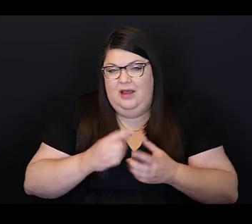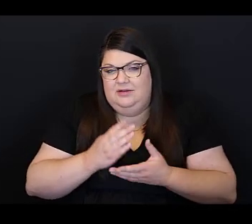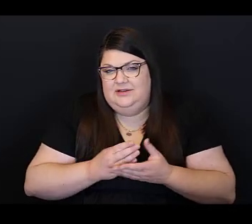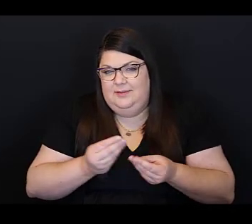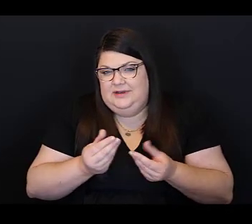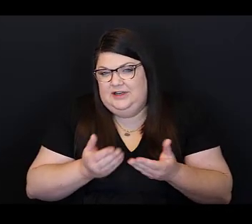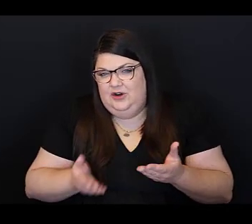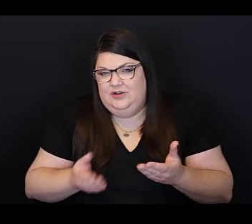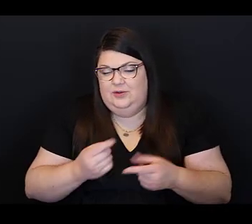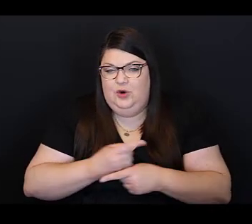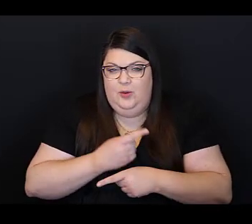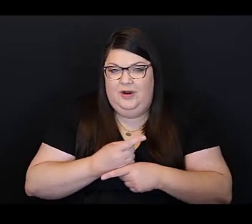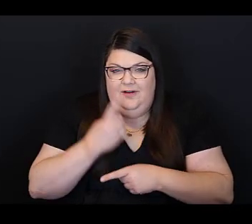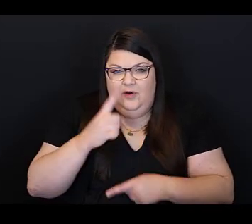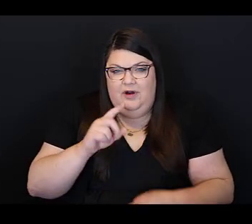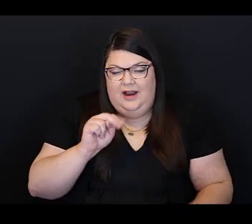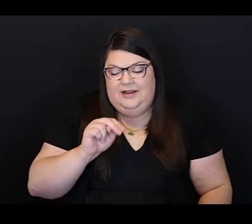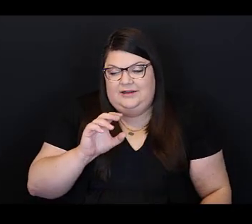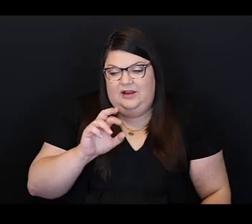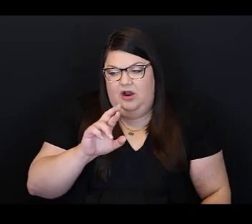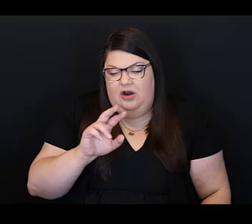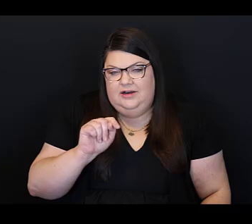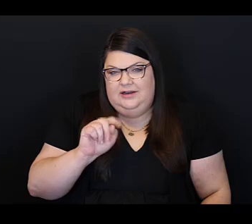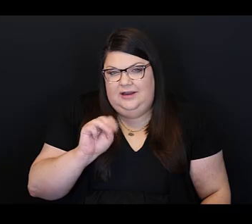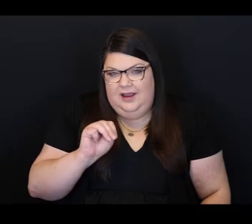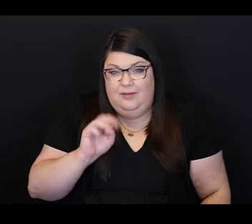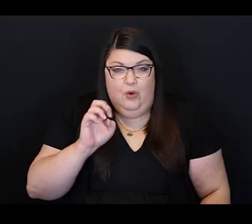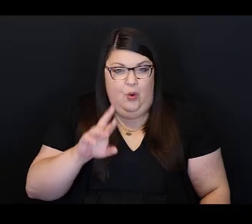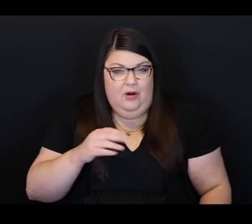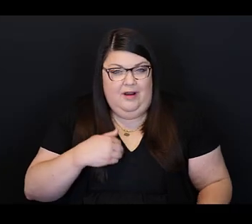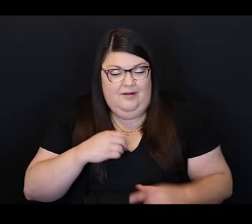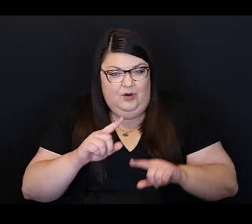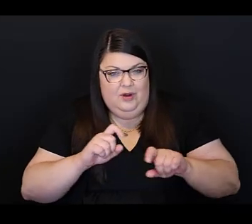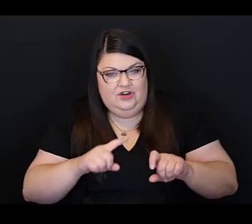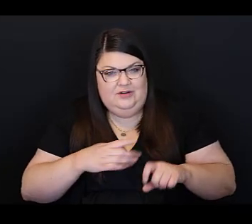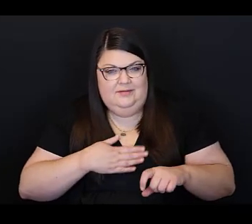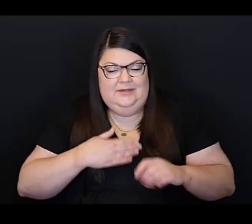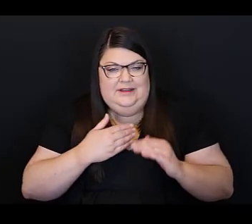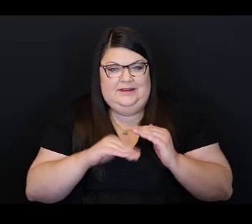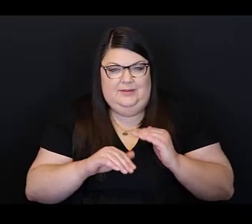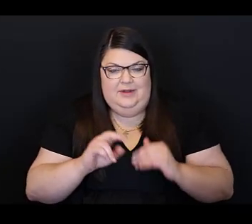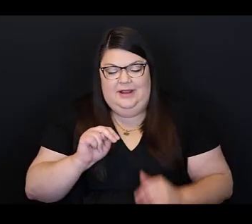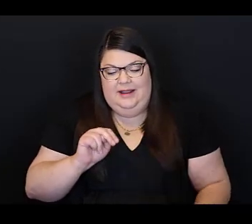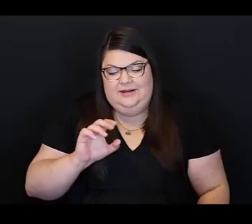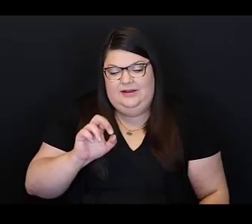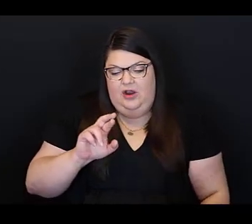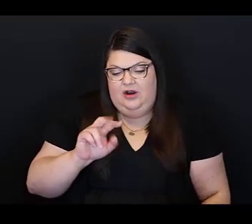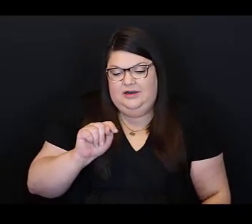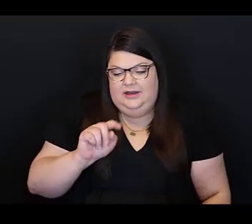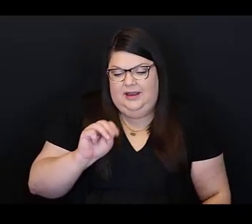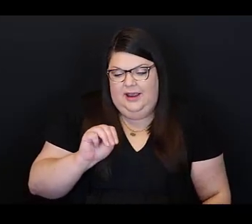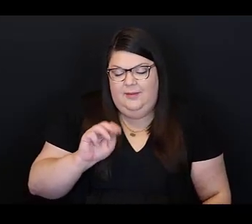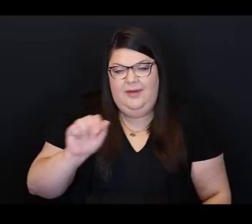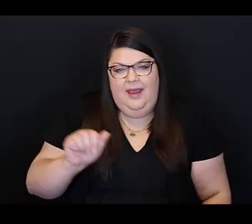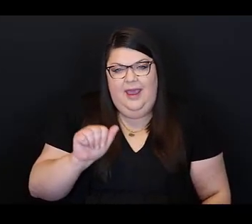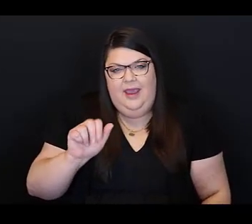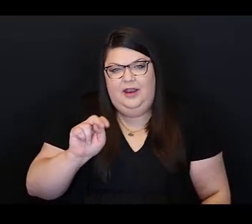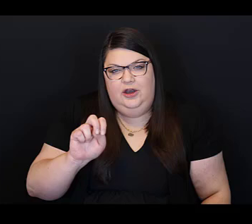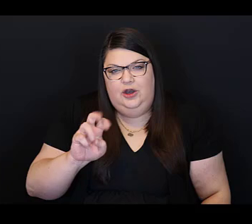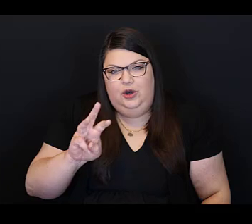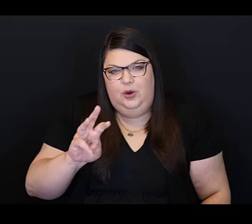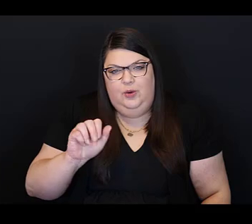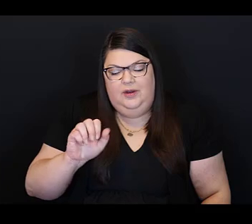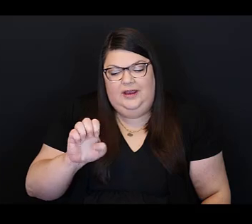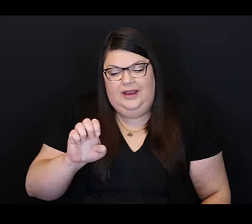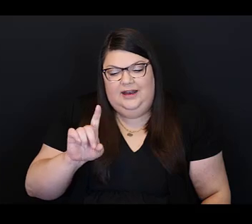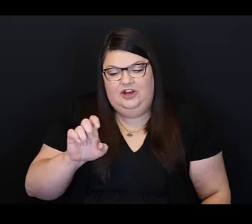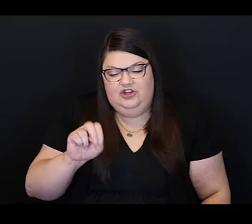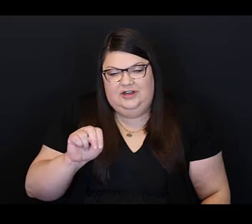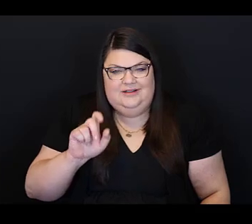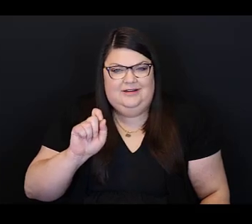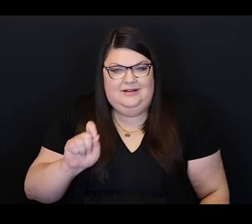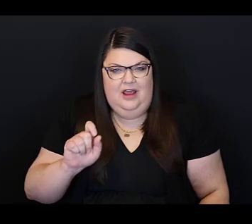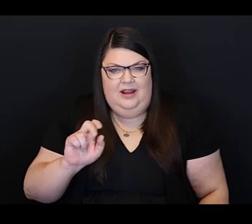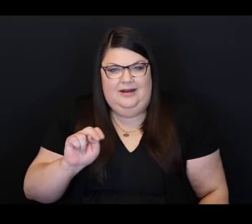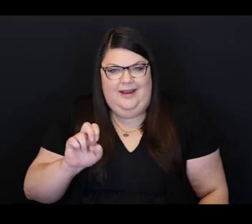are appropriate for the NCRTM or have questions please email NCRTM@neweditions.net. If you are